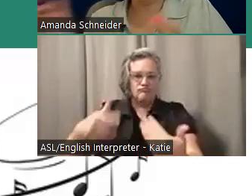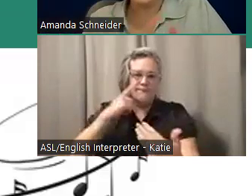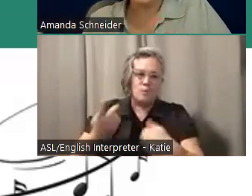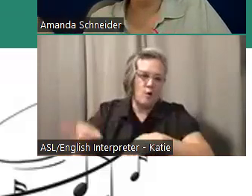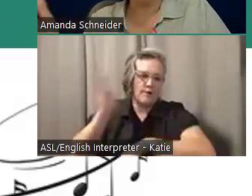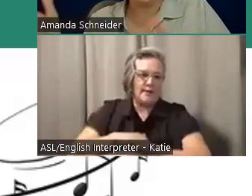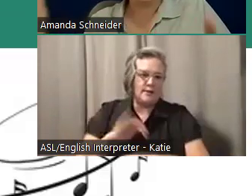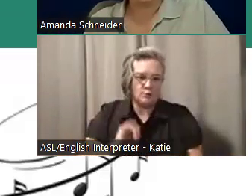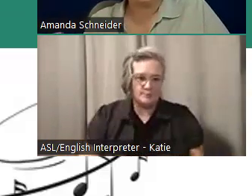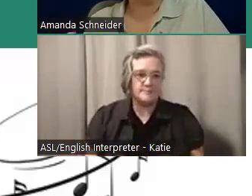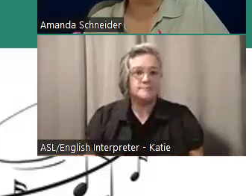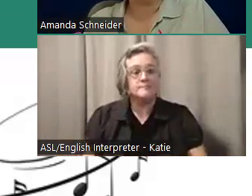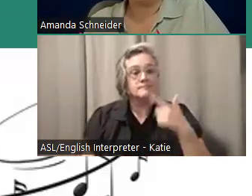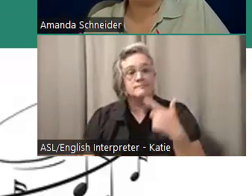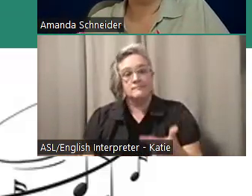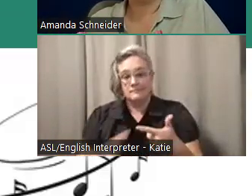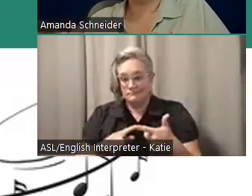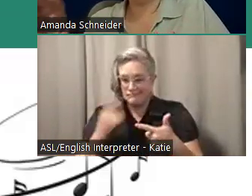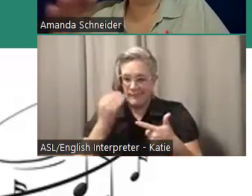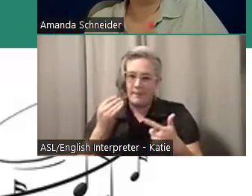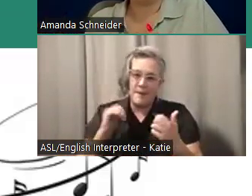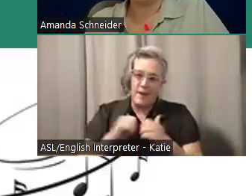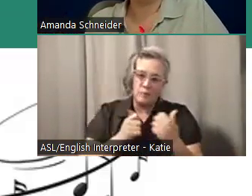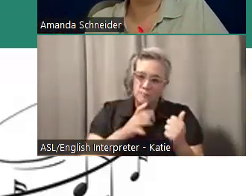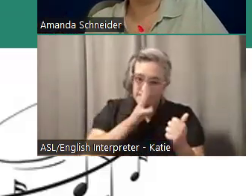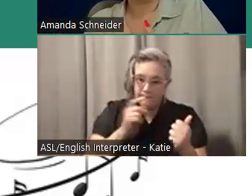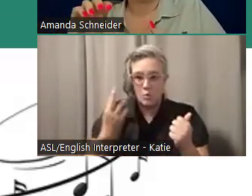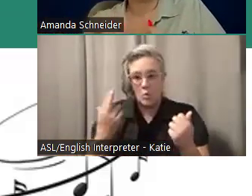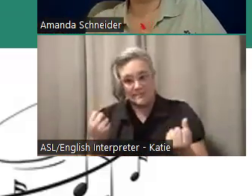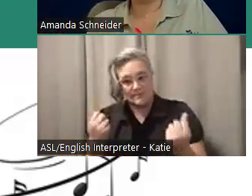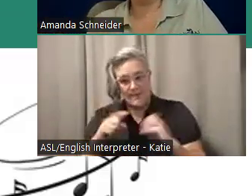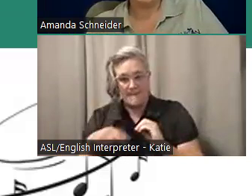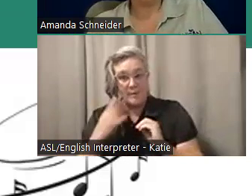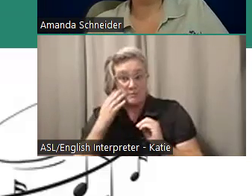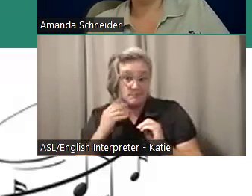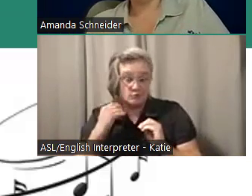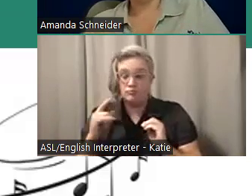think about signing or talking about experiences. So, if you're going to a new place,